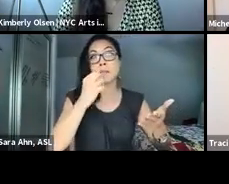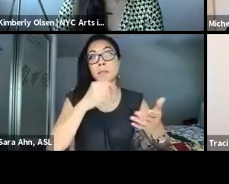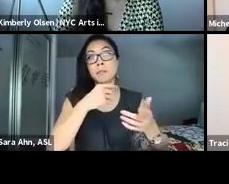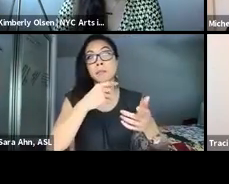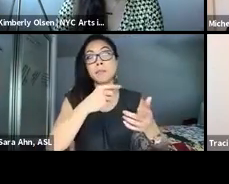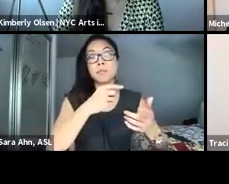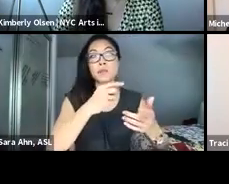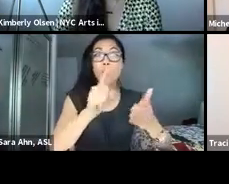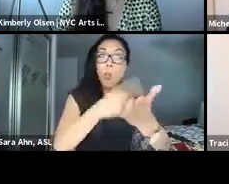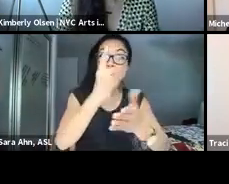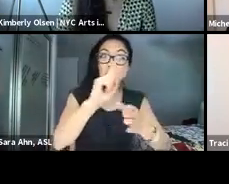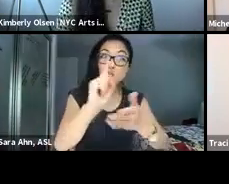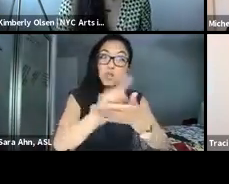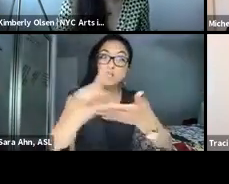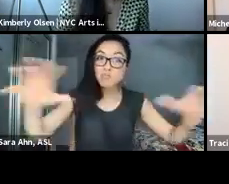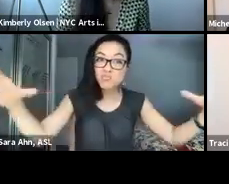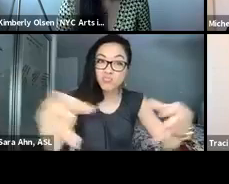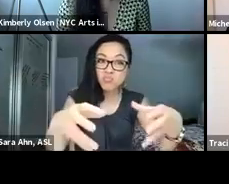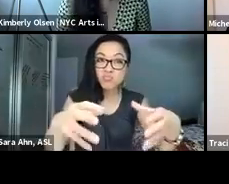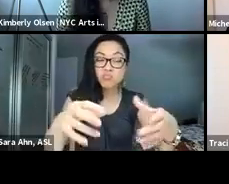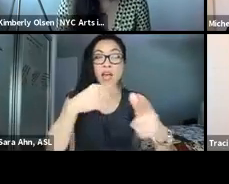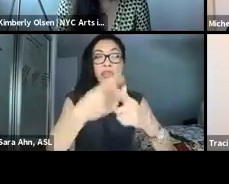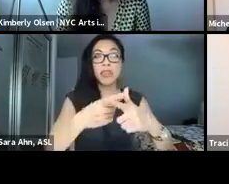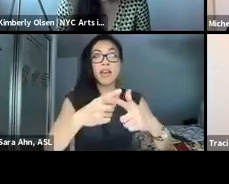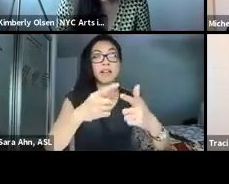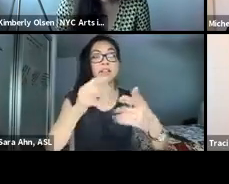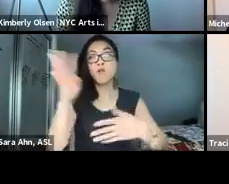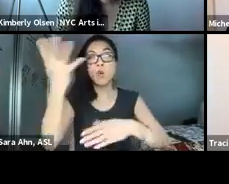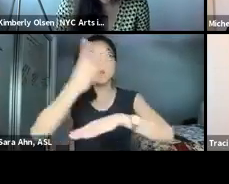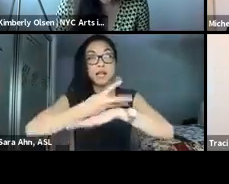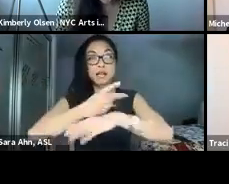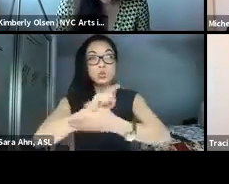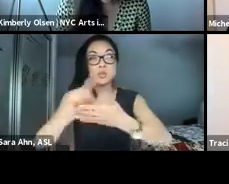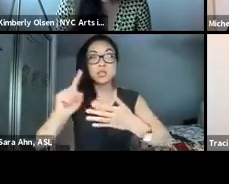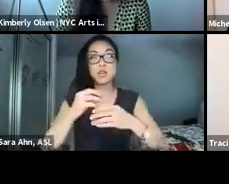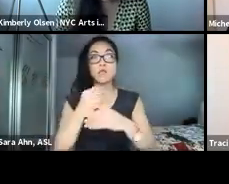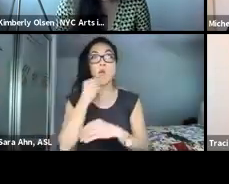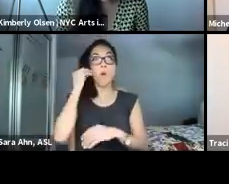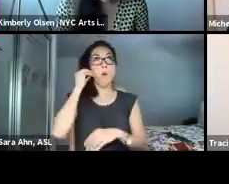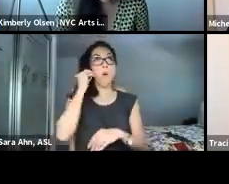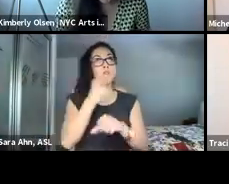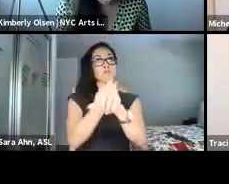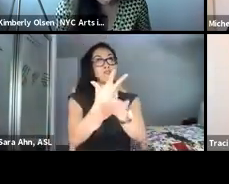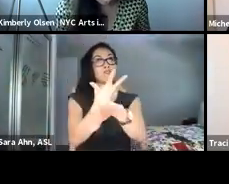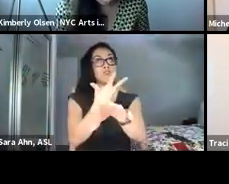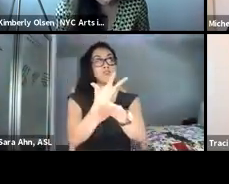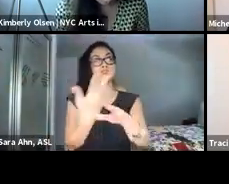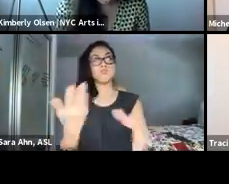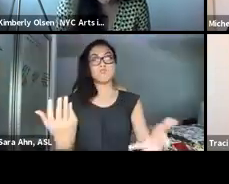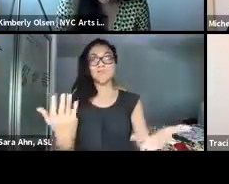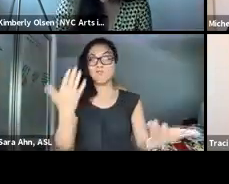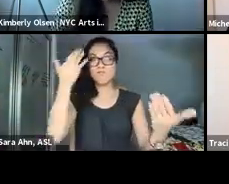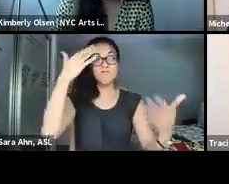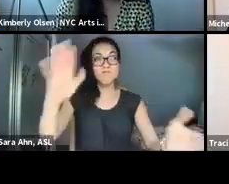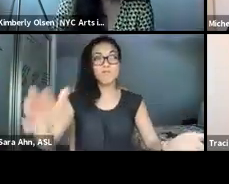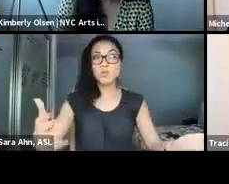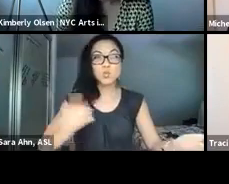in the fall is very difficult to make any decisions. From the D.O.E. point of view,